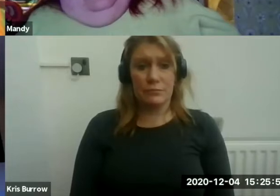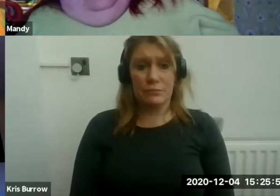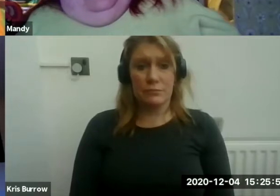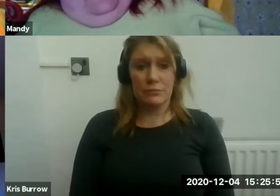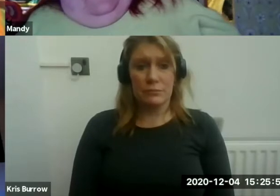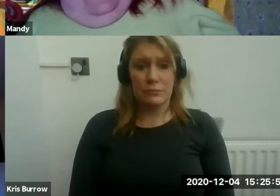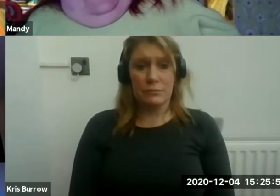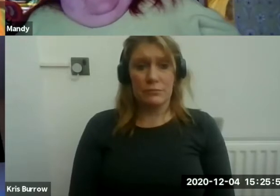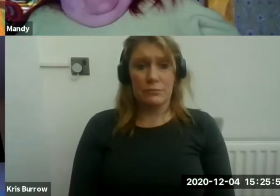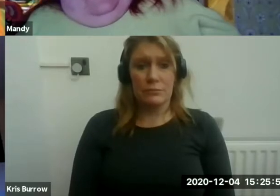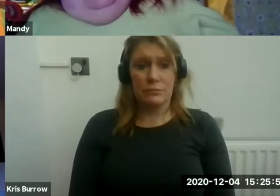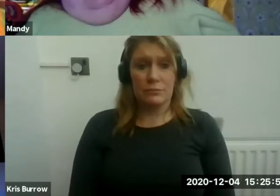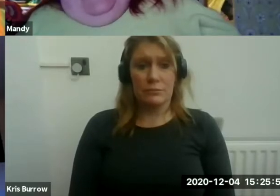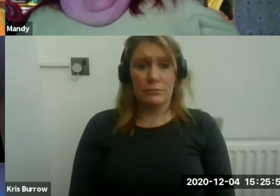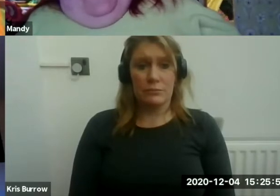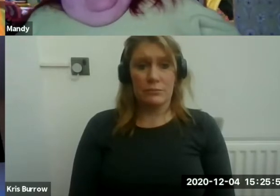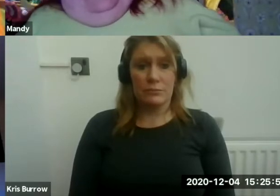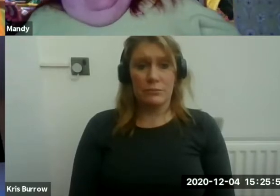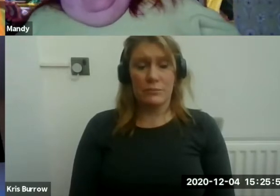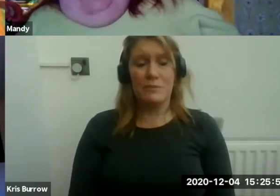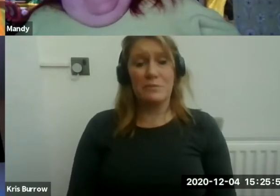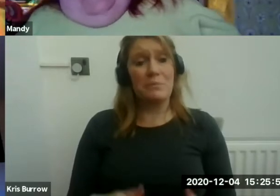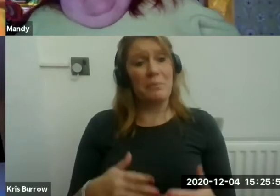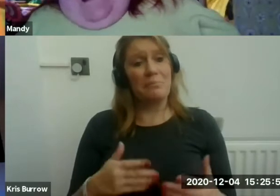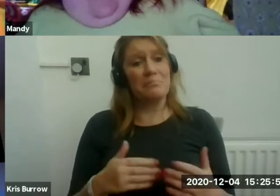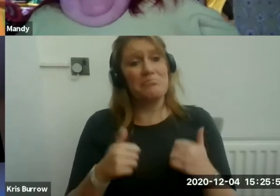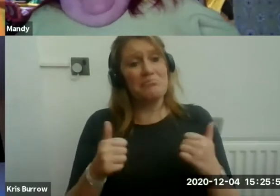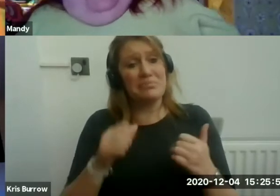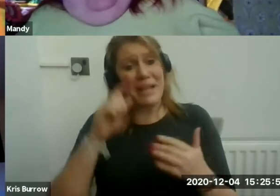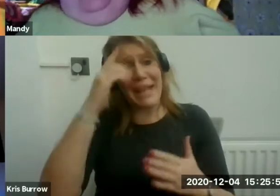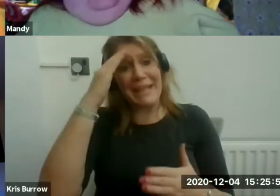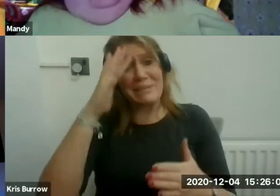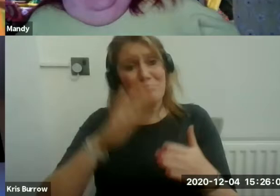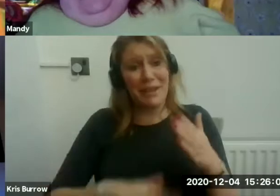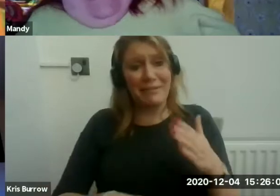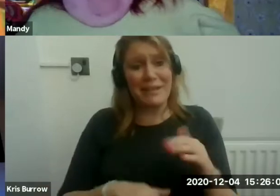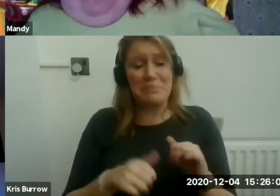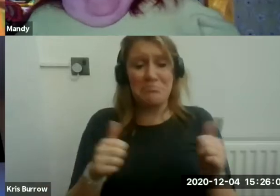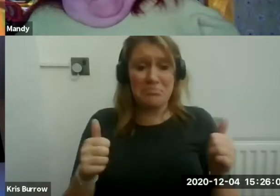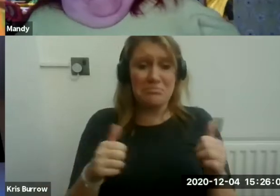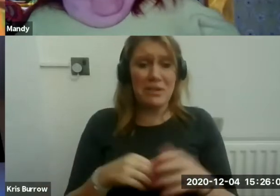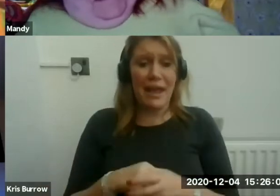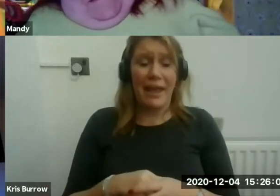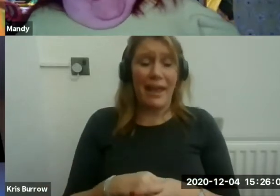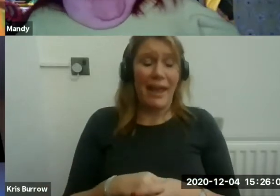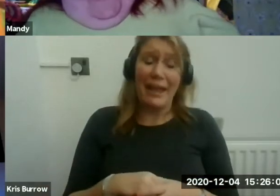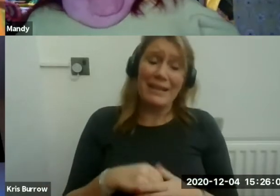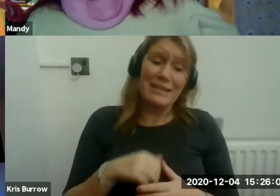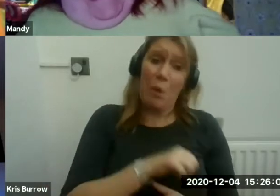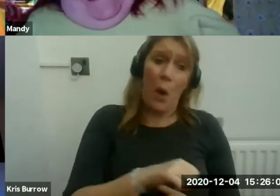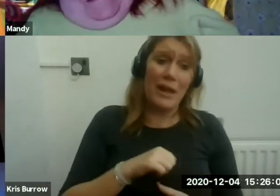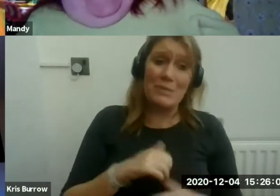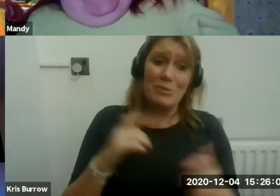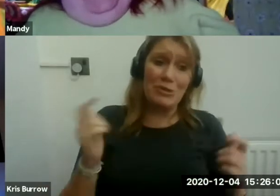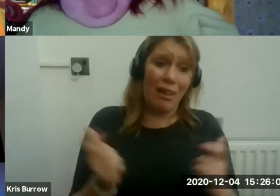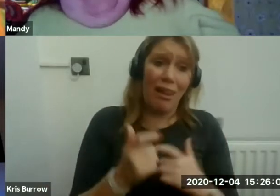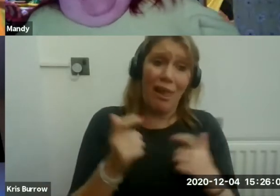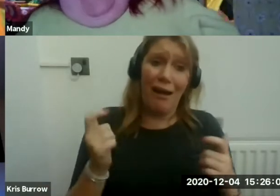because it was such a bizarre situation. It really was, I was like, I can't believe